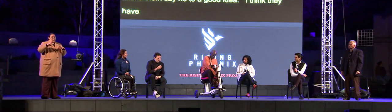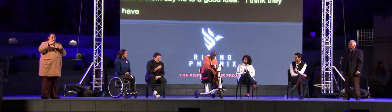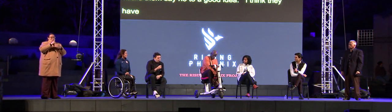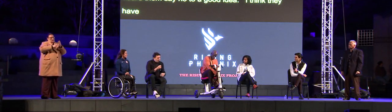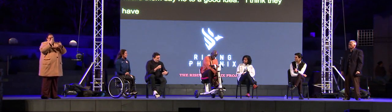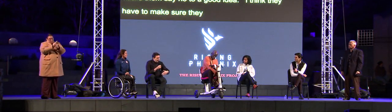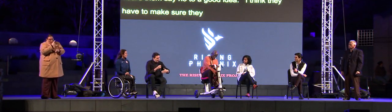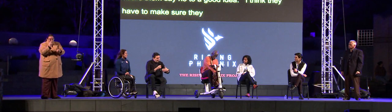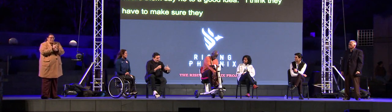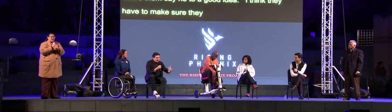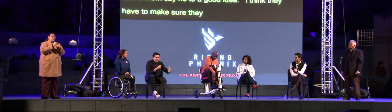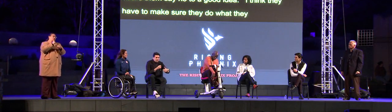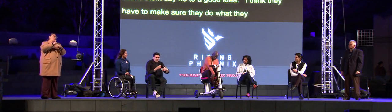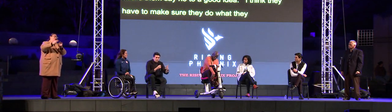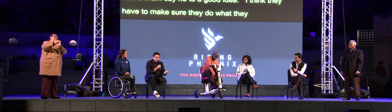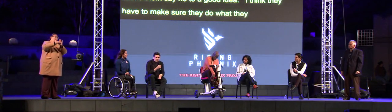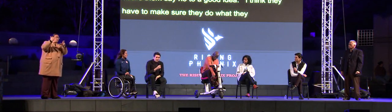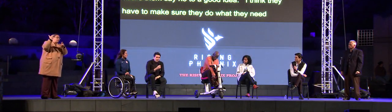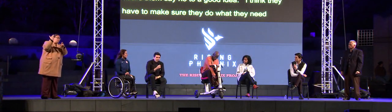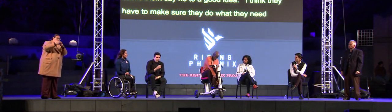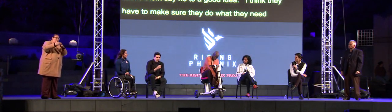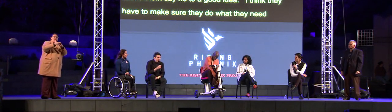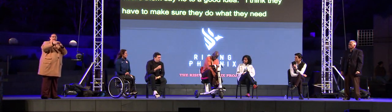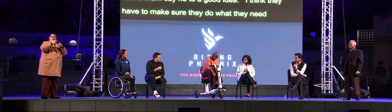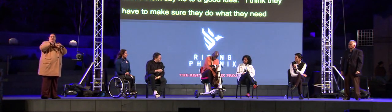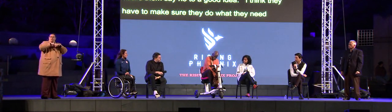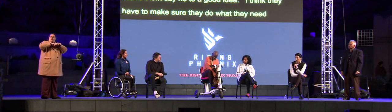to make sure the brands can help now build the movements. I think that's sensible.